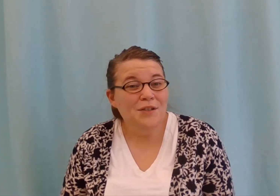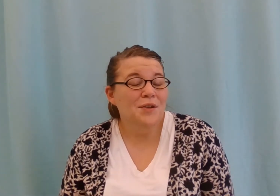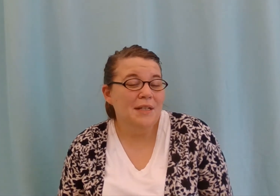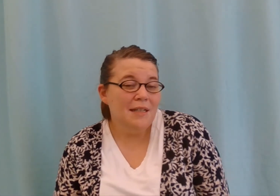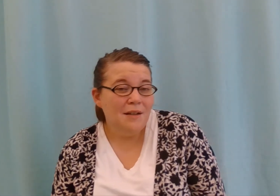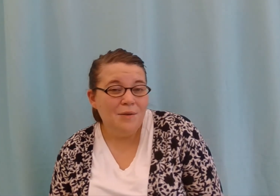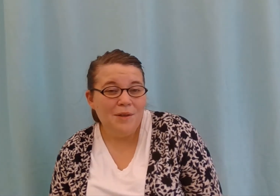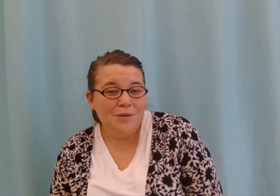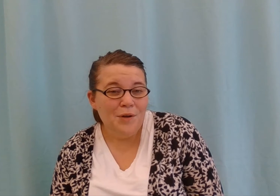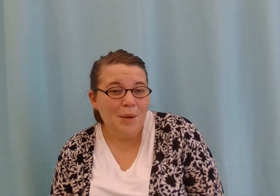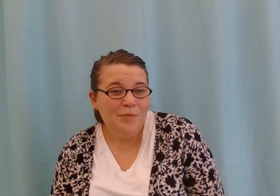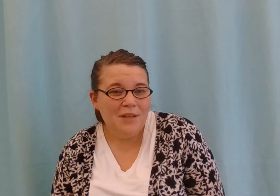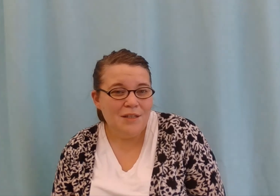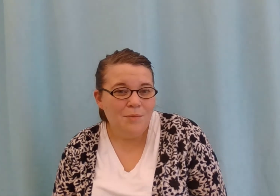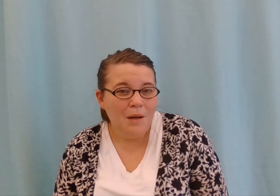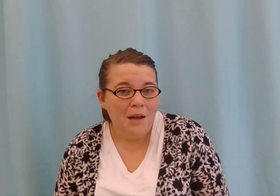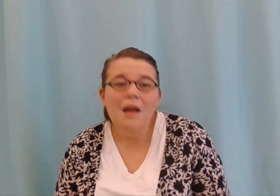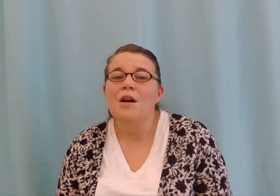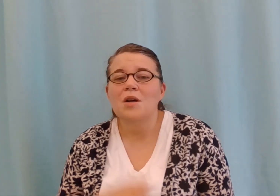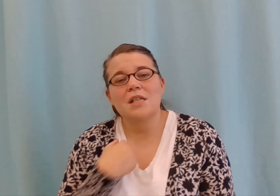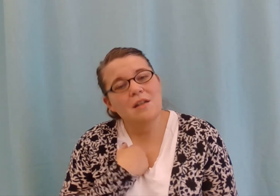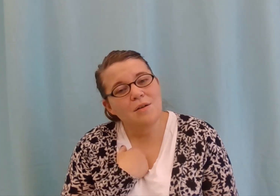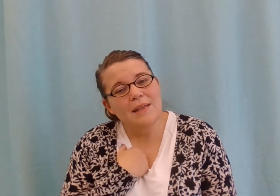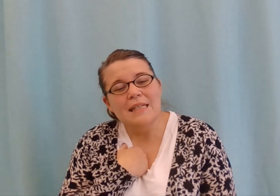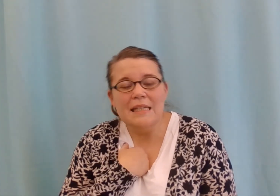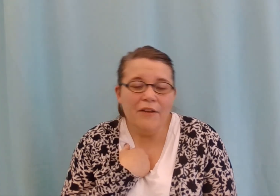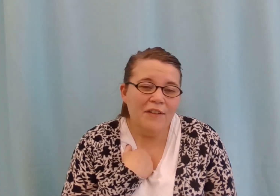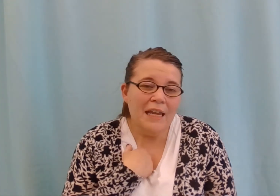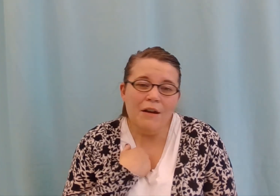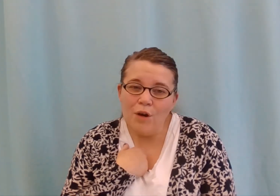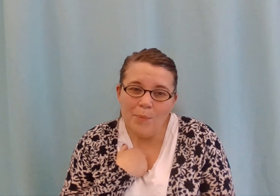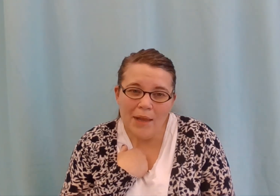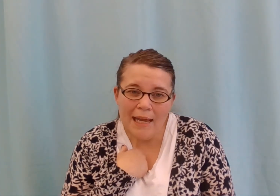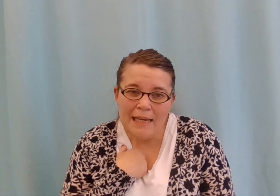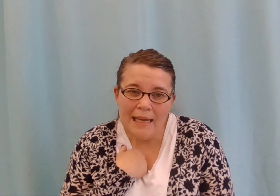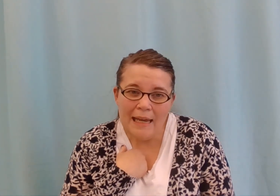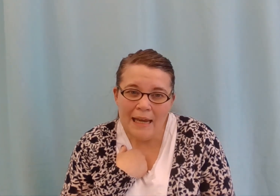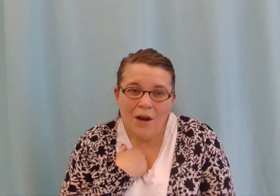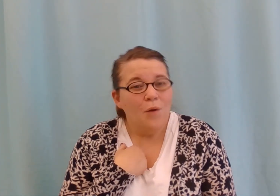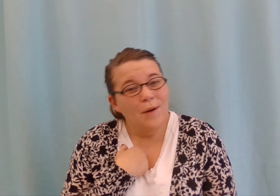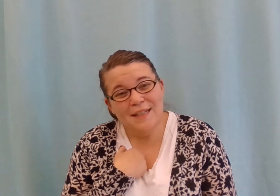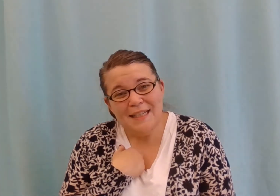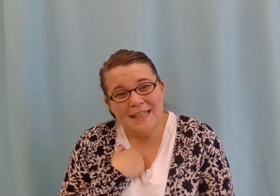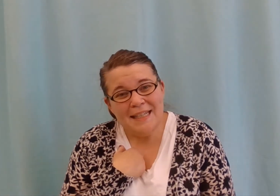you can snuggle with a grownup for this one, or snuggle with a stuffy or a blankie, or just listen